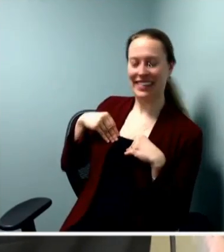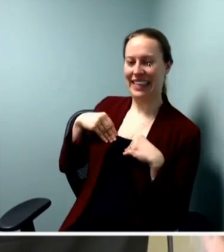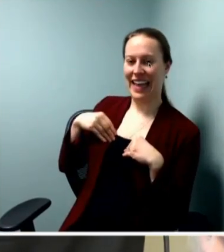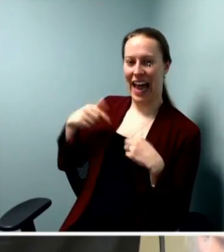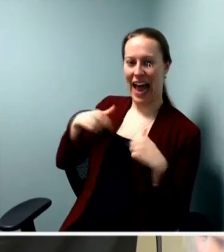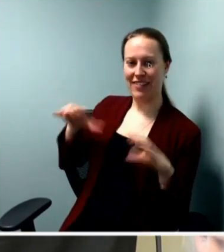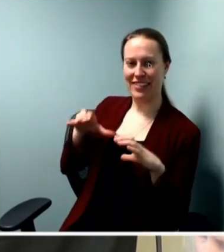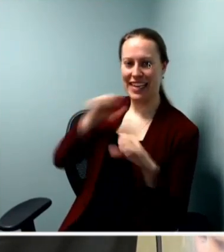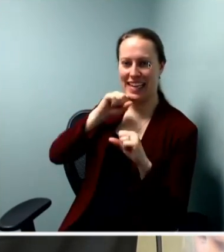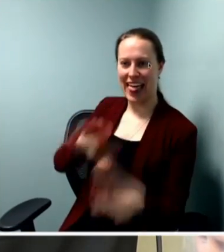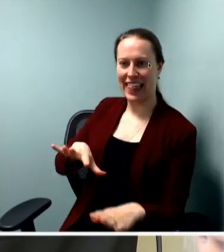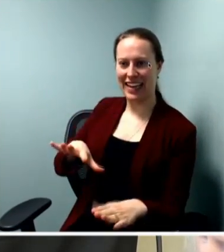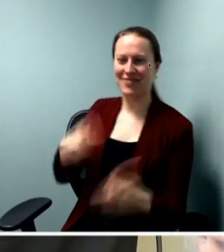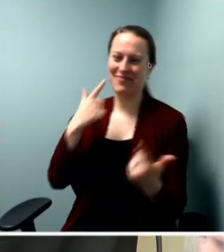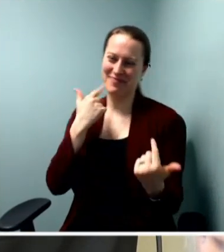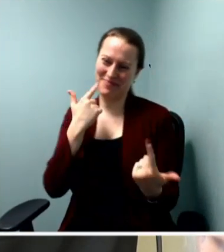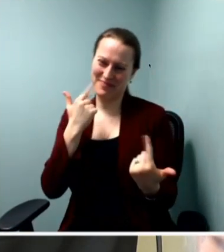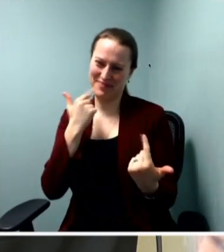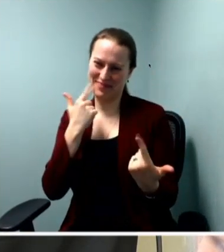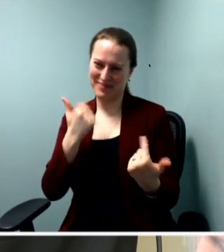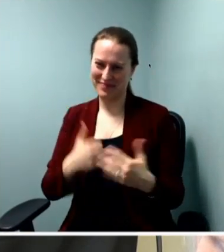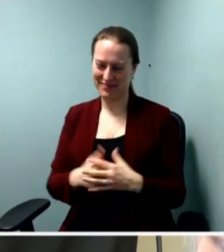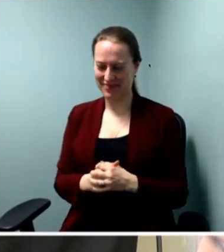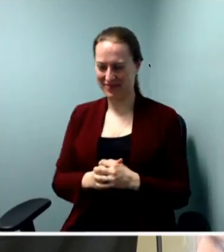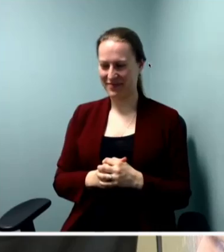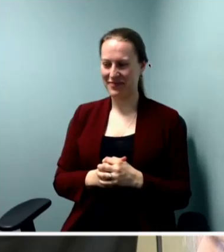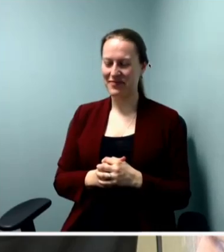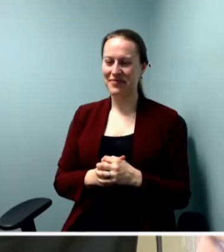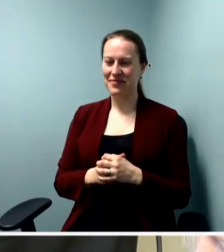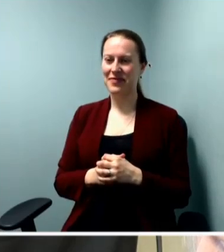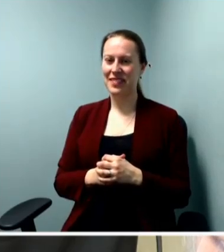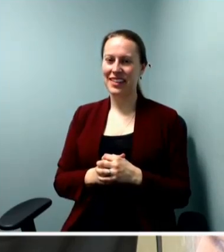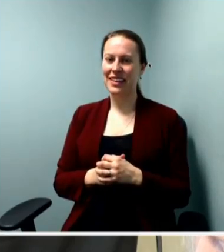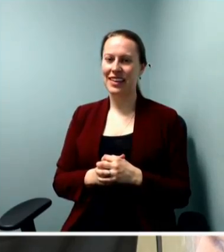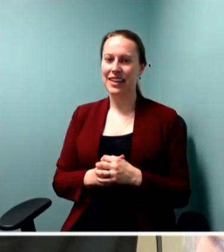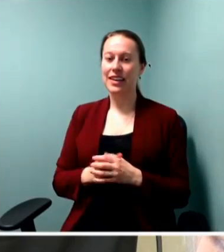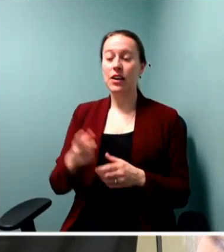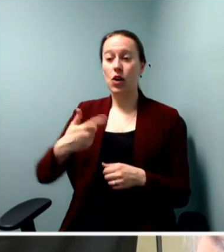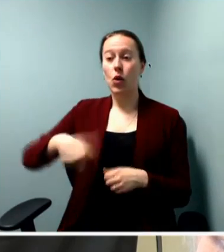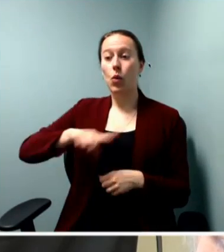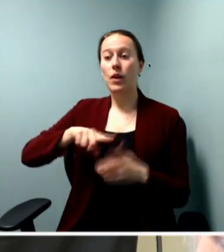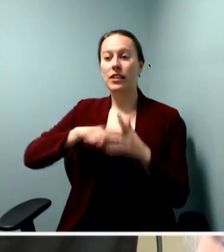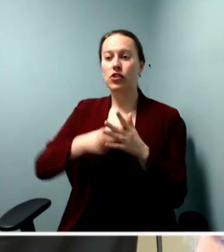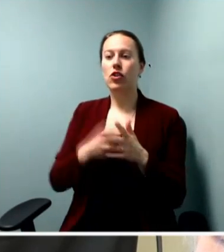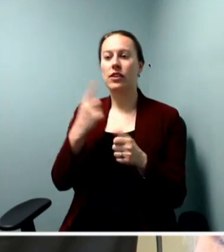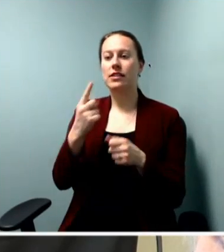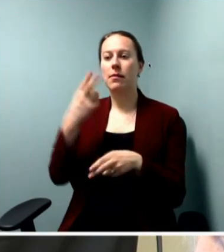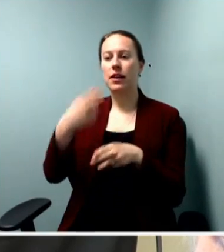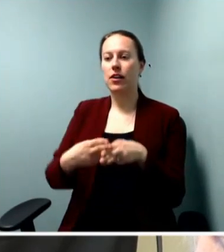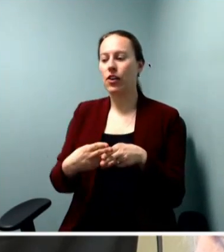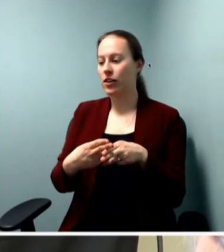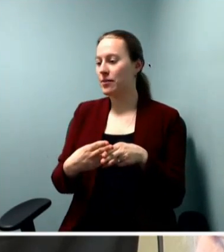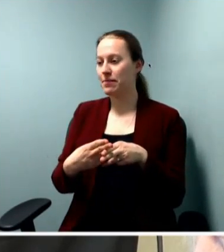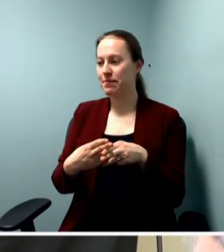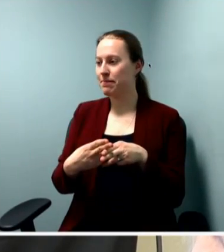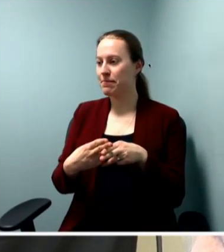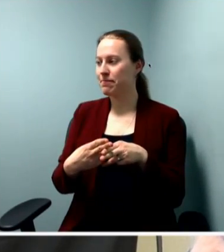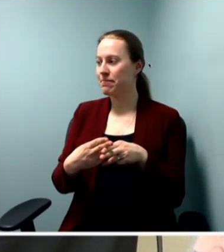The artistic thing that we've done is started something we call "Krip hop". Which is basically an international collection